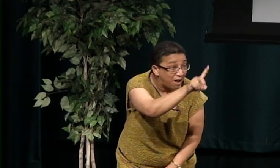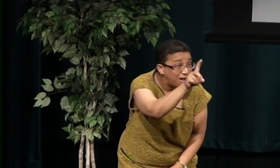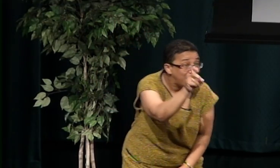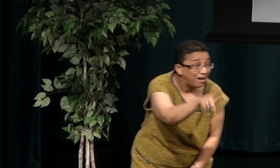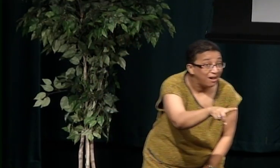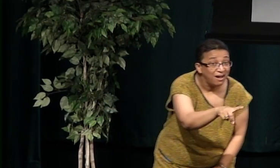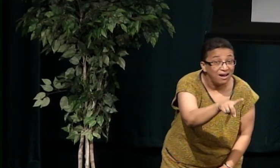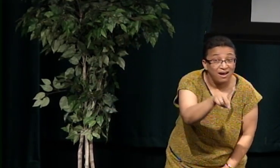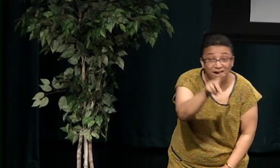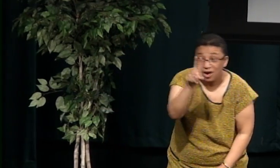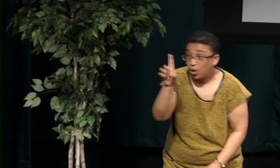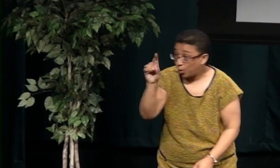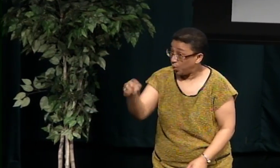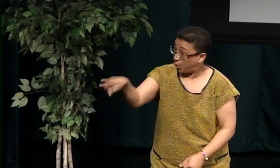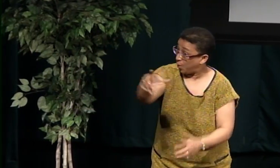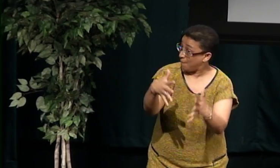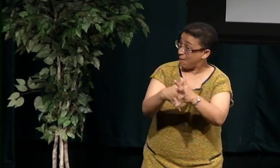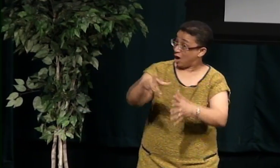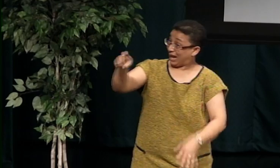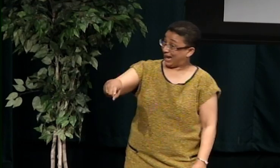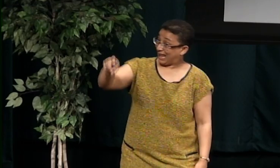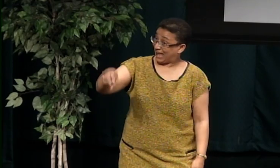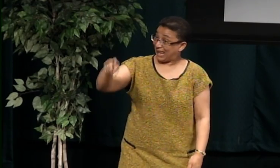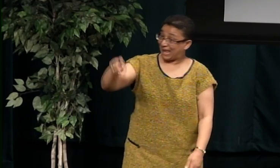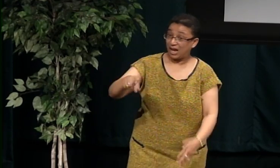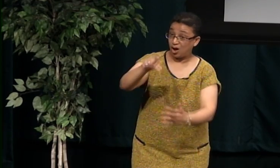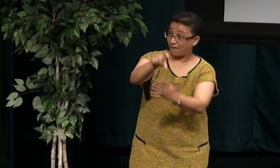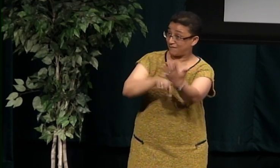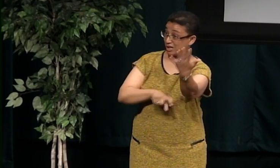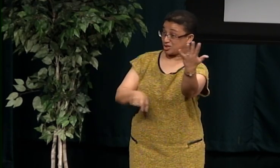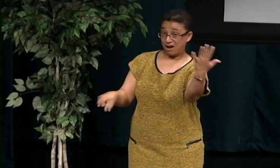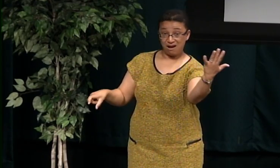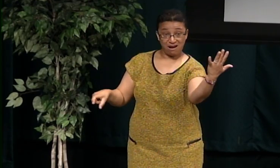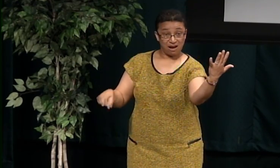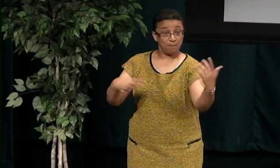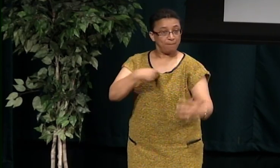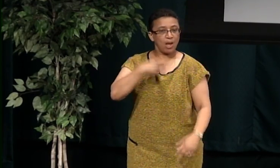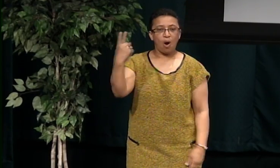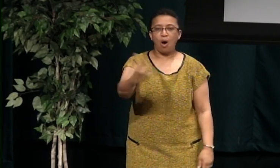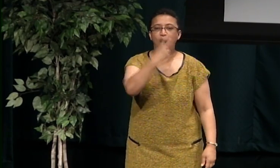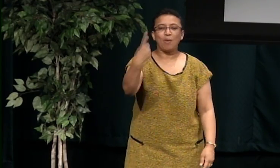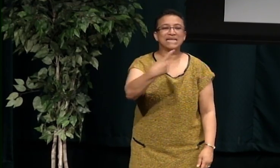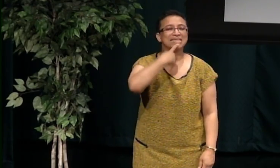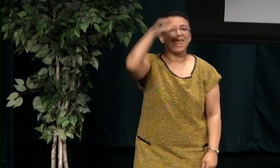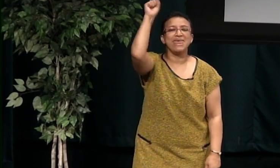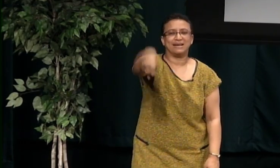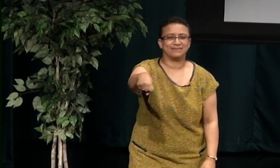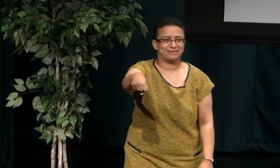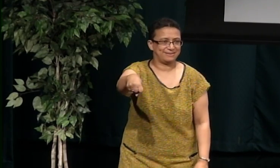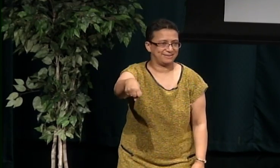Is it a strong law though? Do you need conventions?